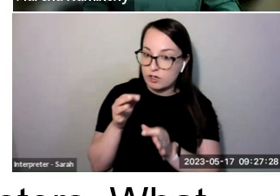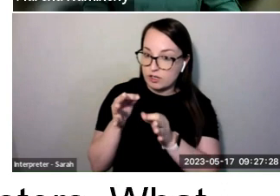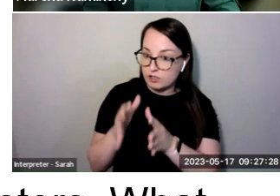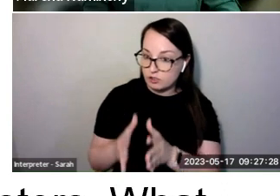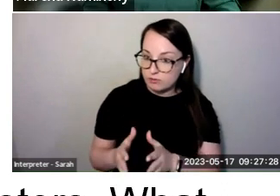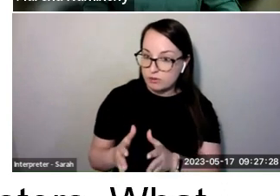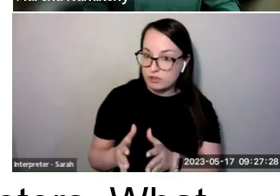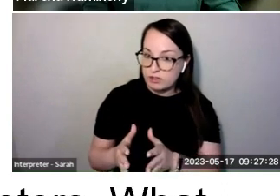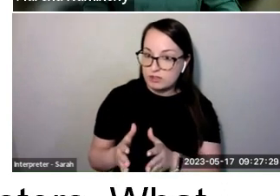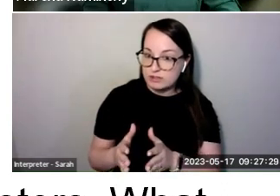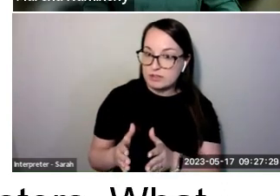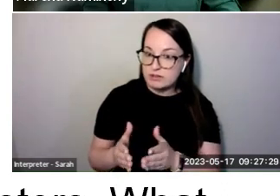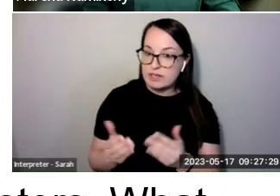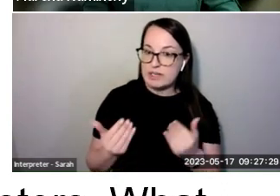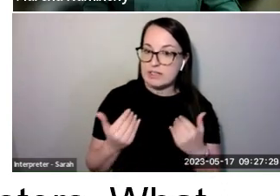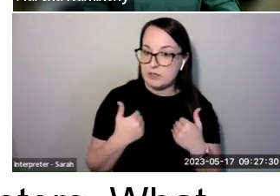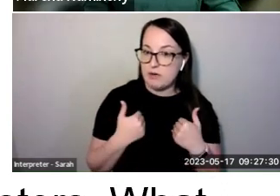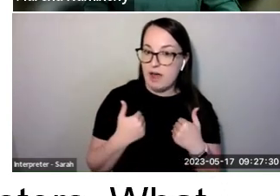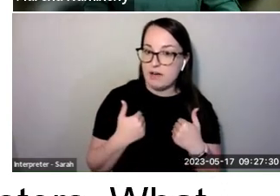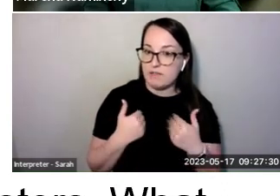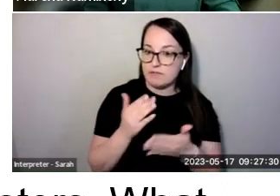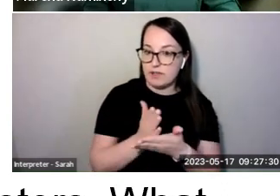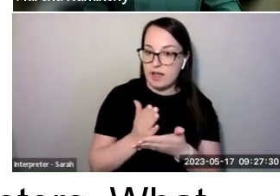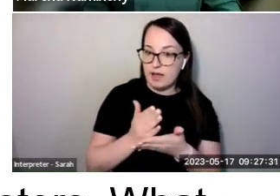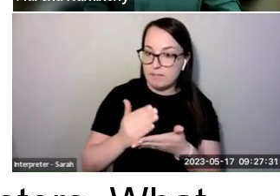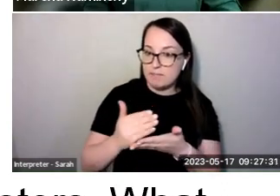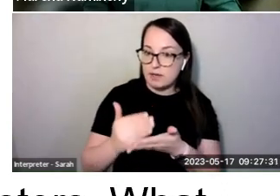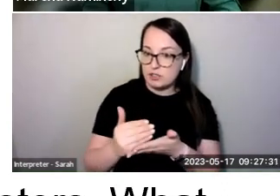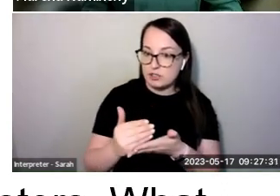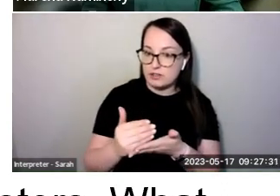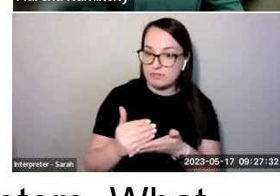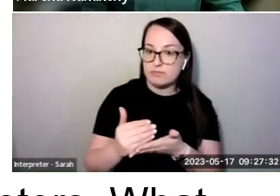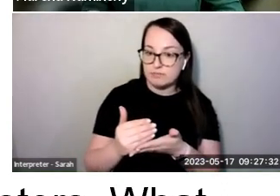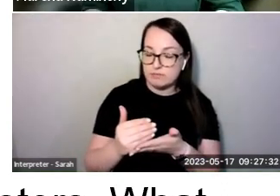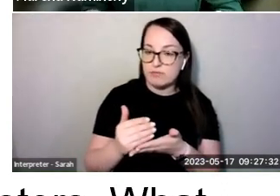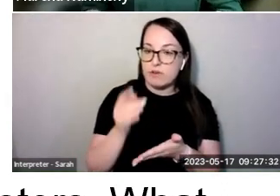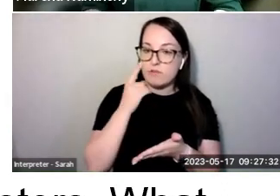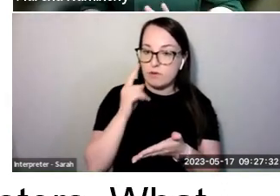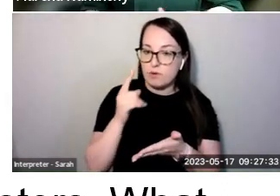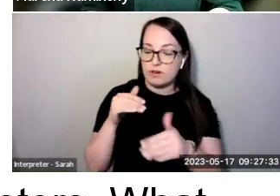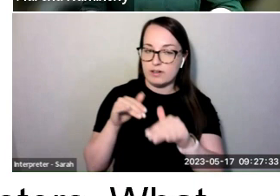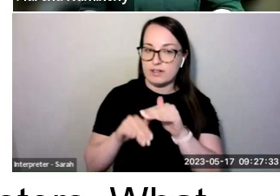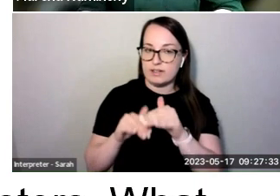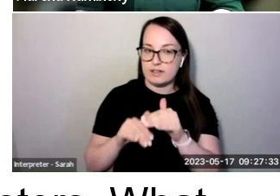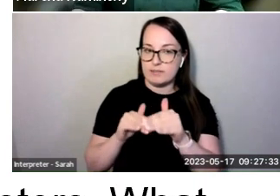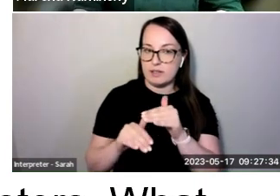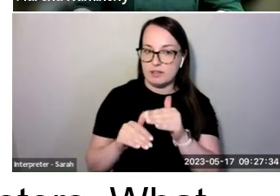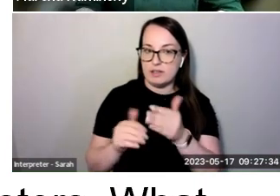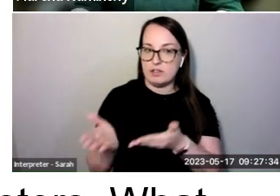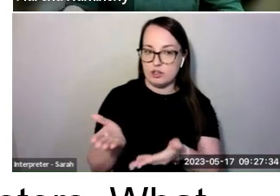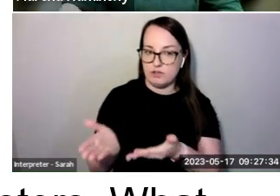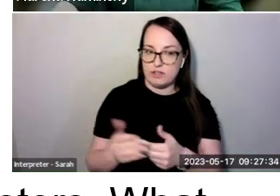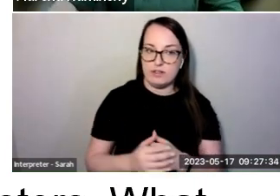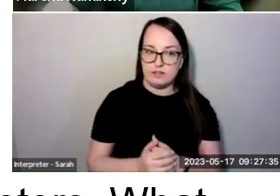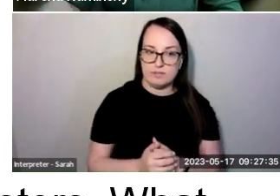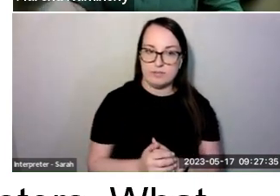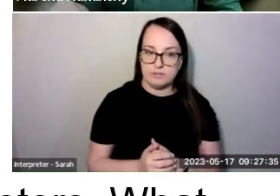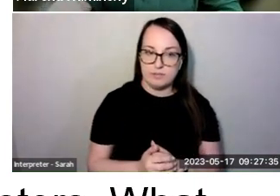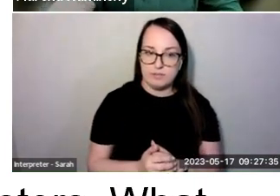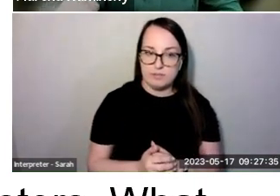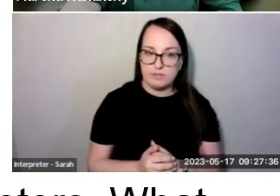The best way to prepare for this is honestly to build a budget for accessibility services.